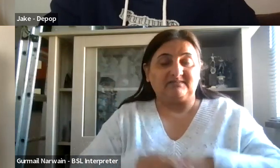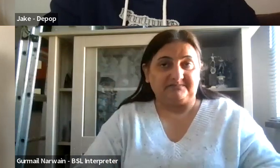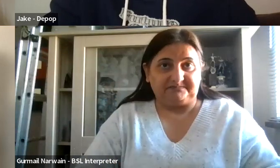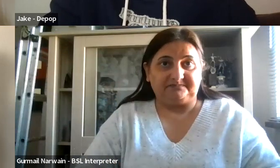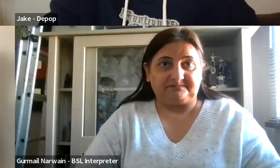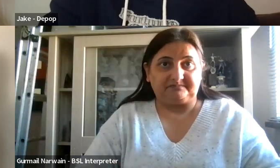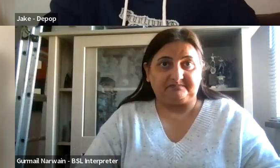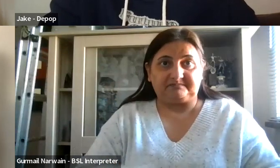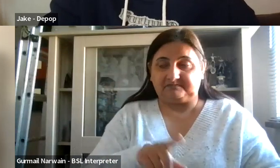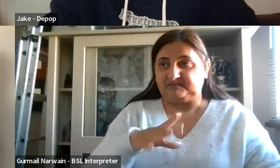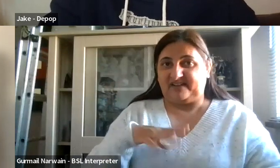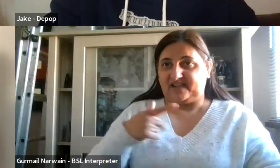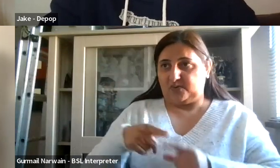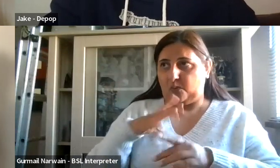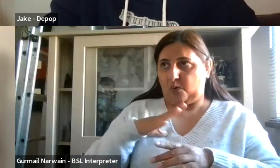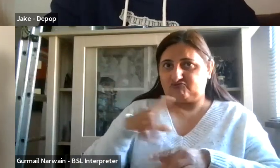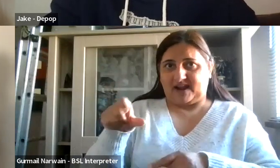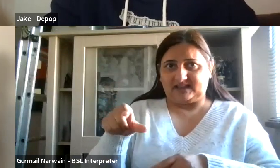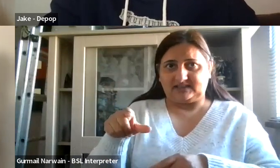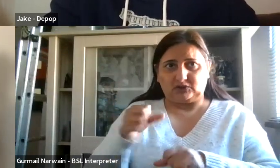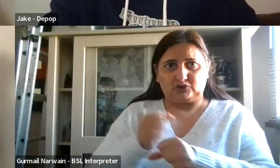Yeah, and it sounds like you've already done lots of lots of things that to push towards